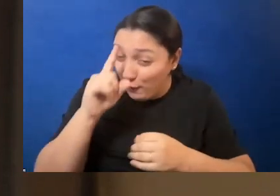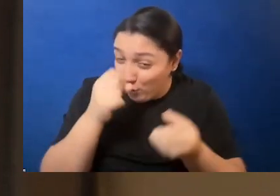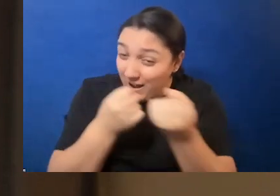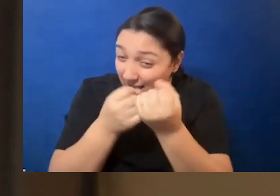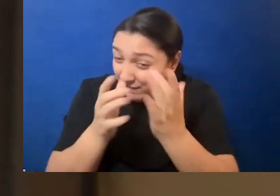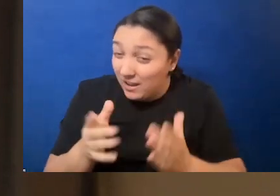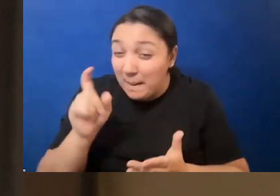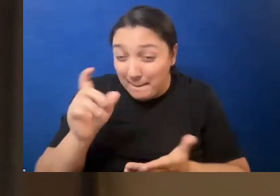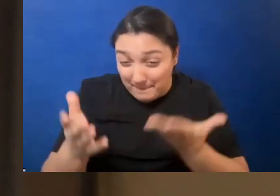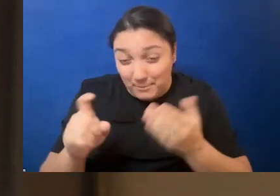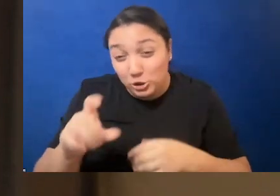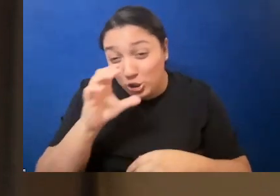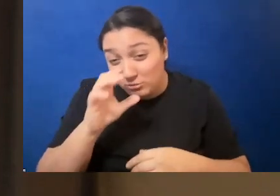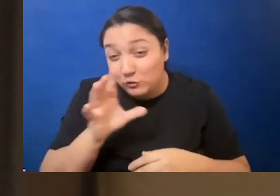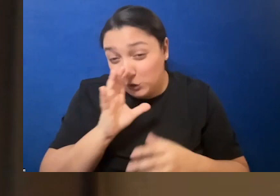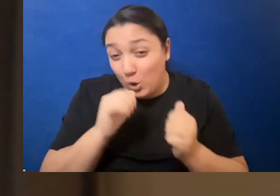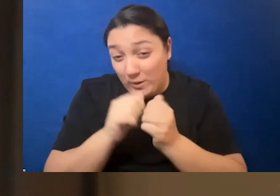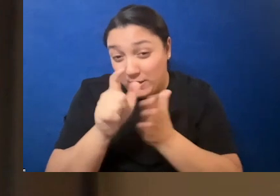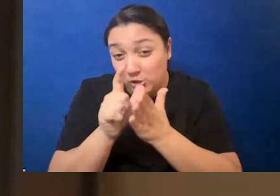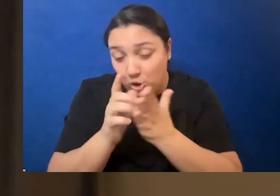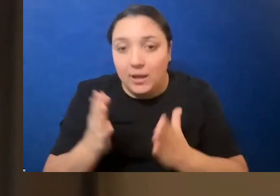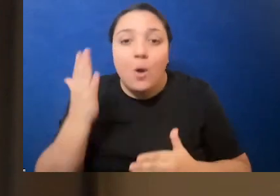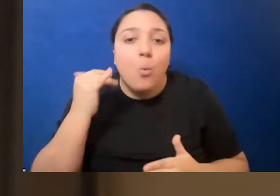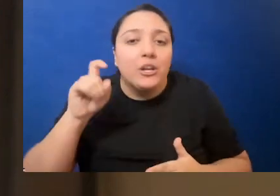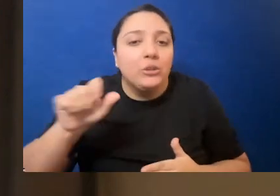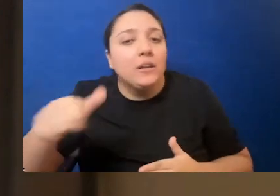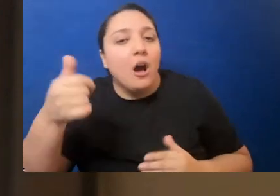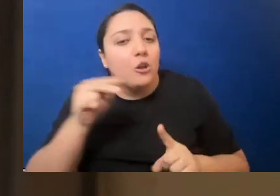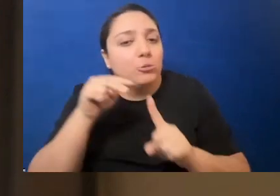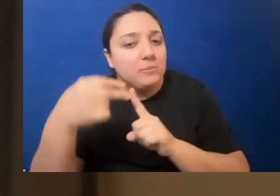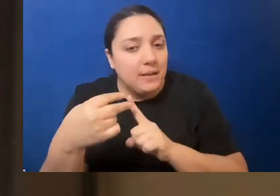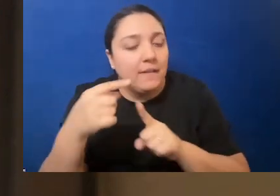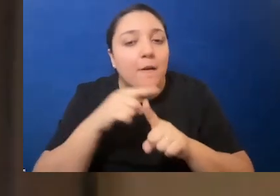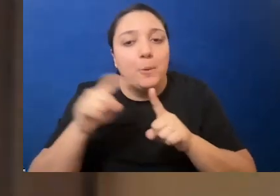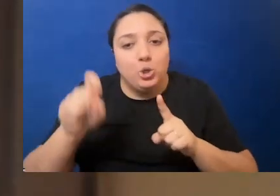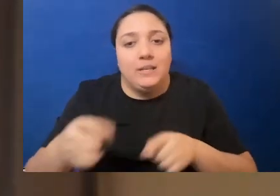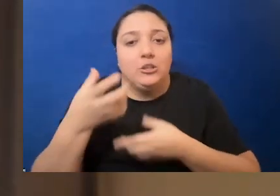WANT TO LOOK FOR AN ADVOCATE OR TALK TO AN ATTORNEY. YOU NEED THE OTHER PERSPECTIVE.